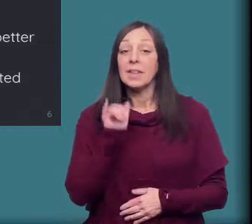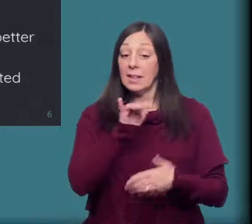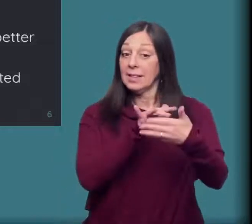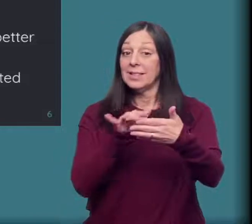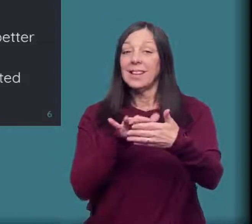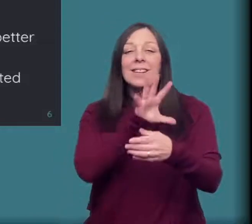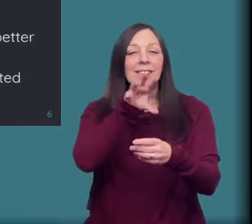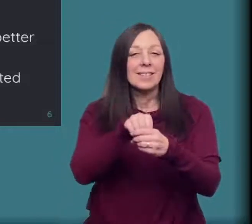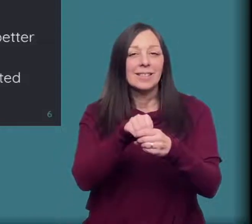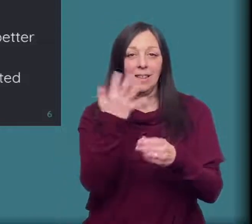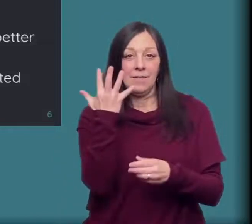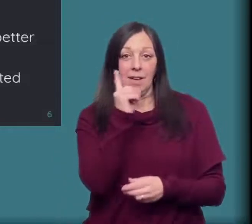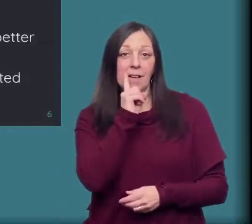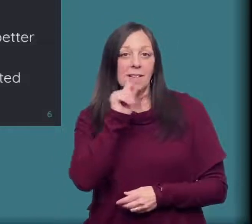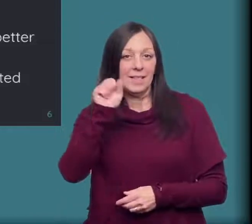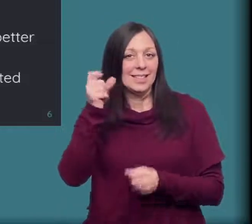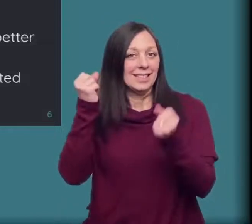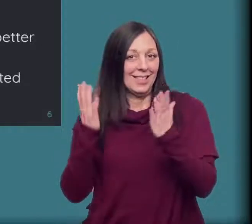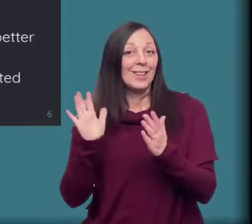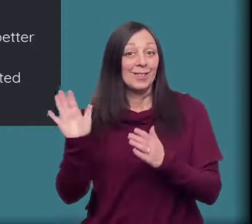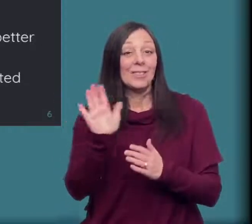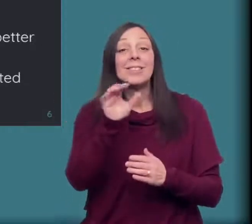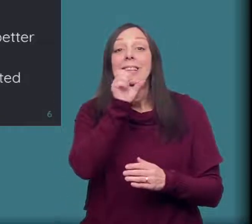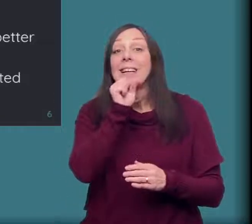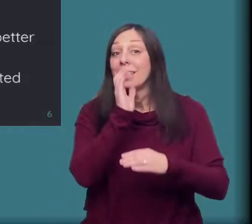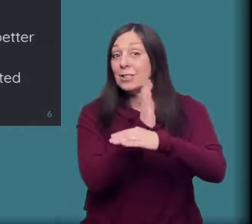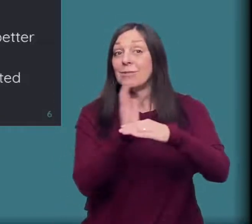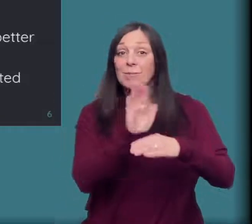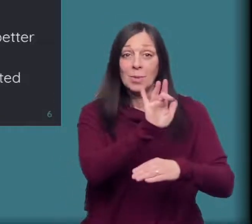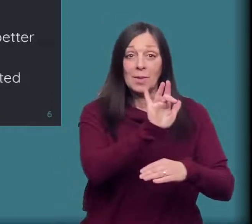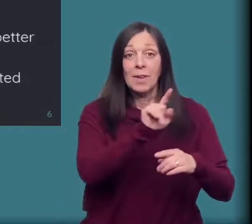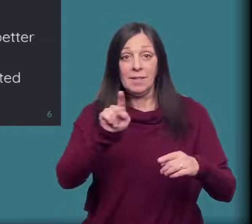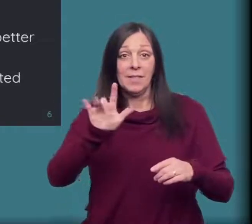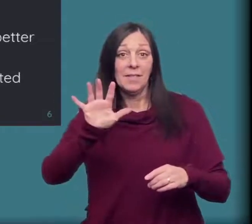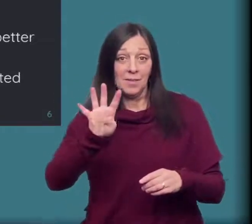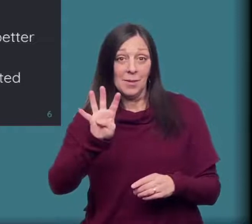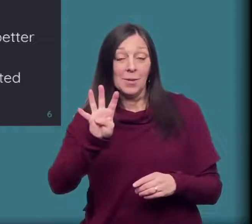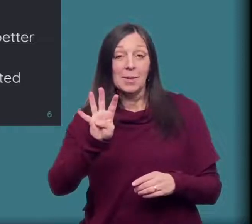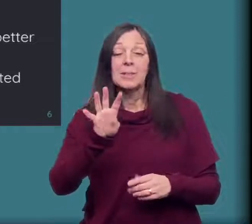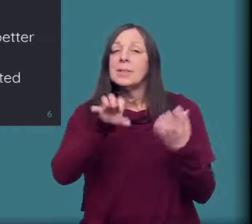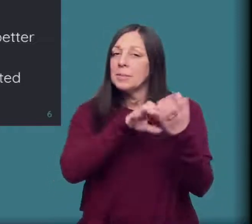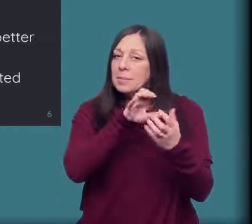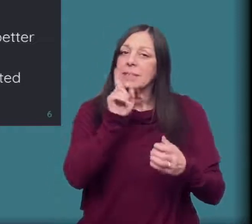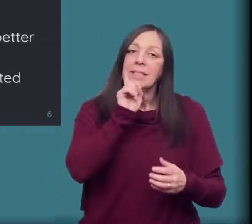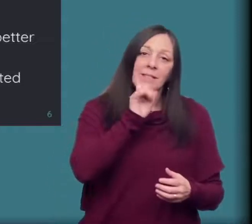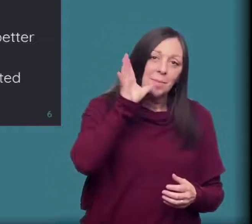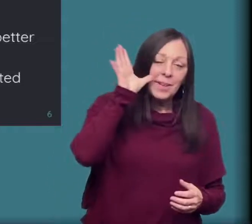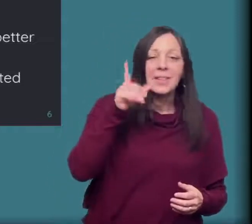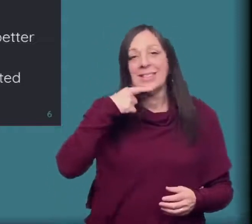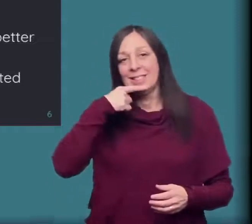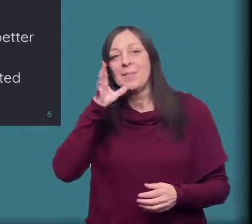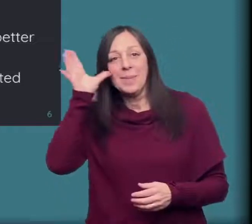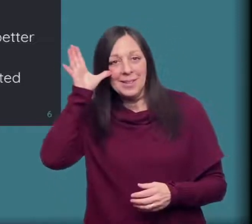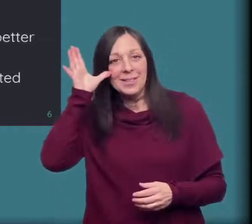This demographic survey was given to five Deaf ASL signers aged 25 to 54. Some had deaf parents and others had hearing parents.